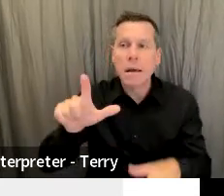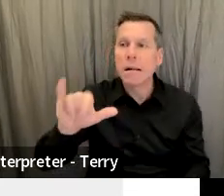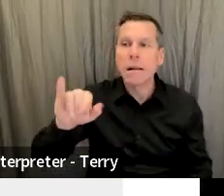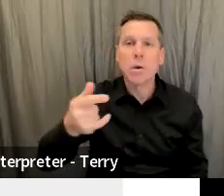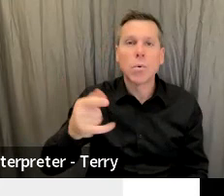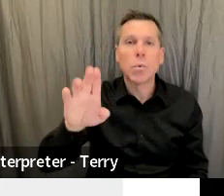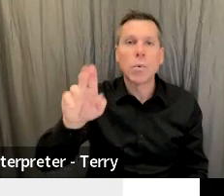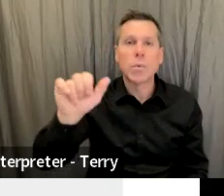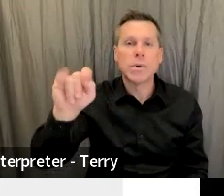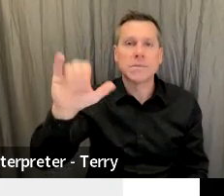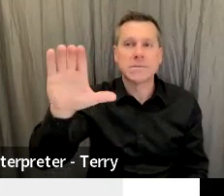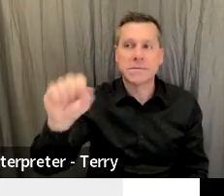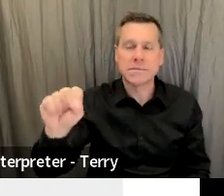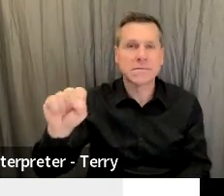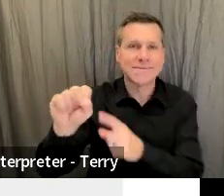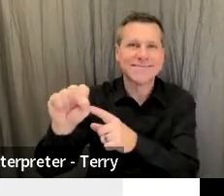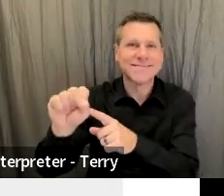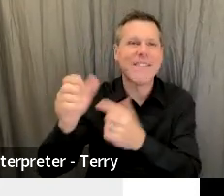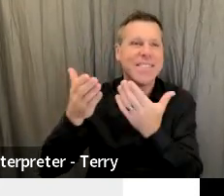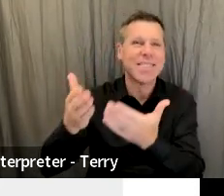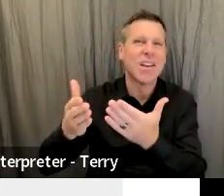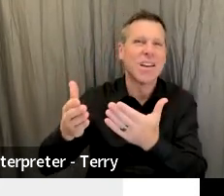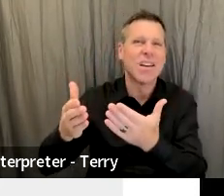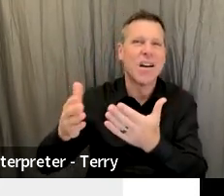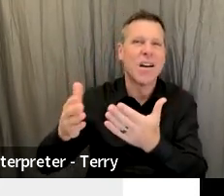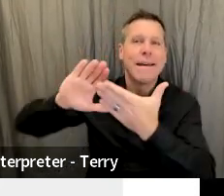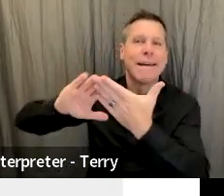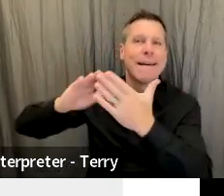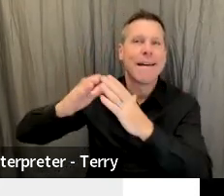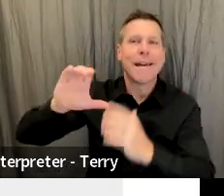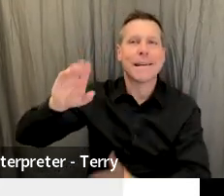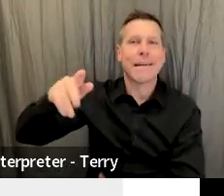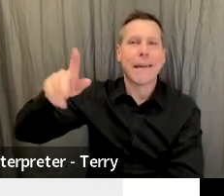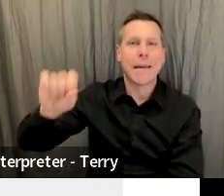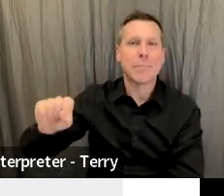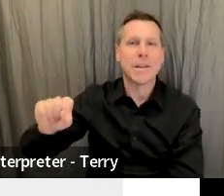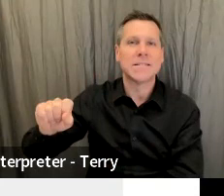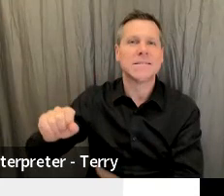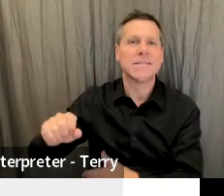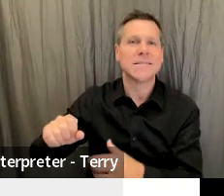If you are dying to see it, it it has nowhere near the bells and whistles that this thing is.